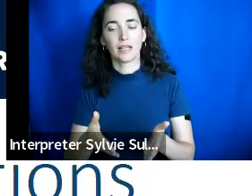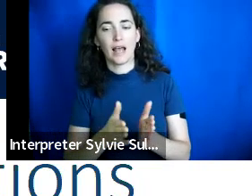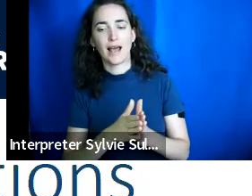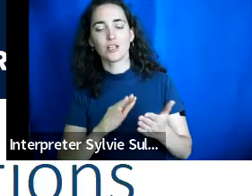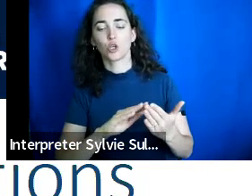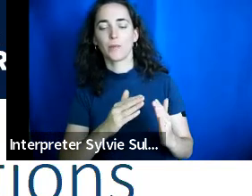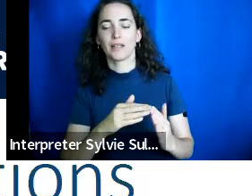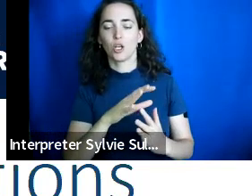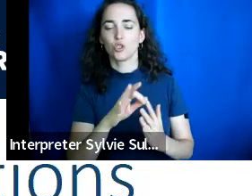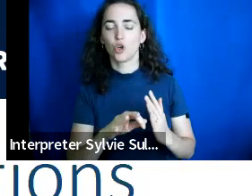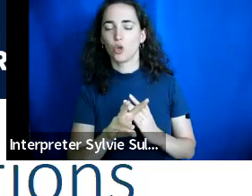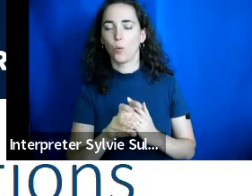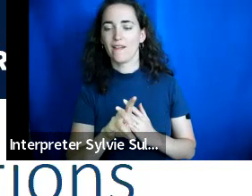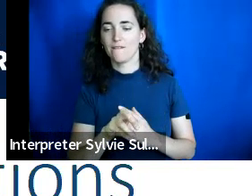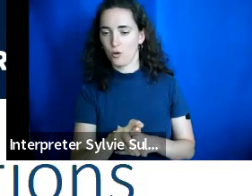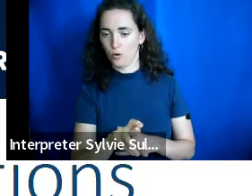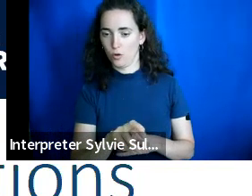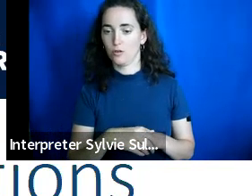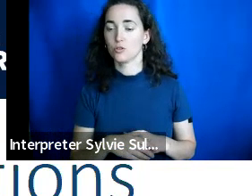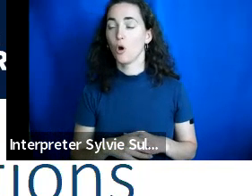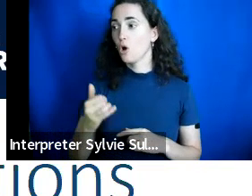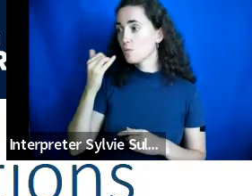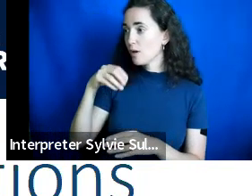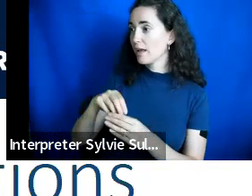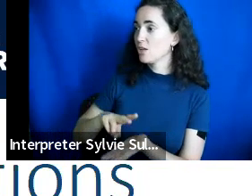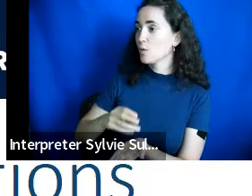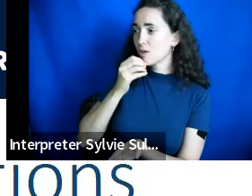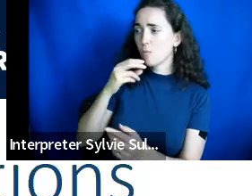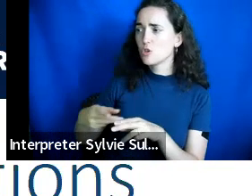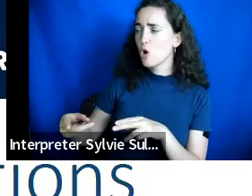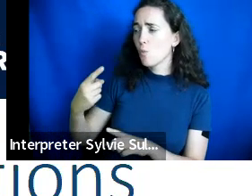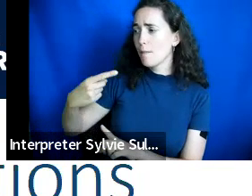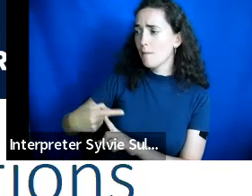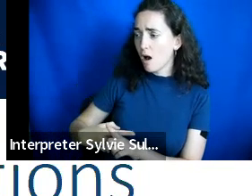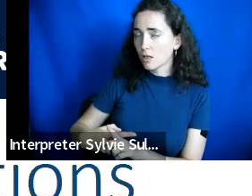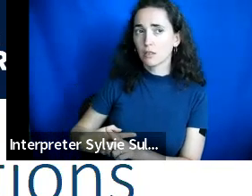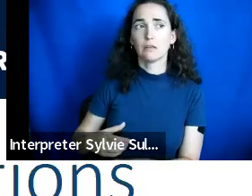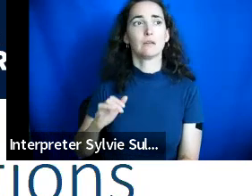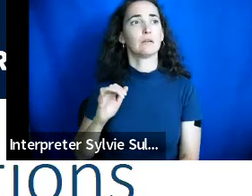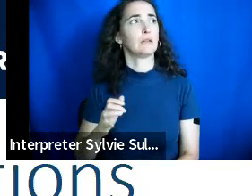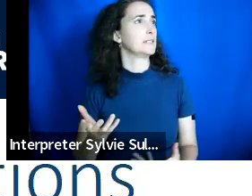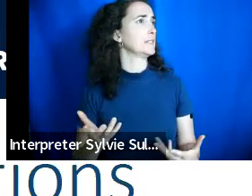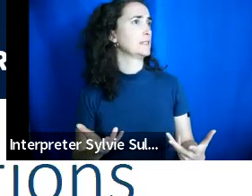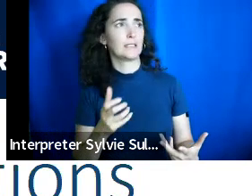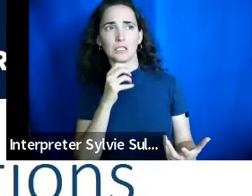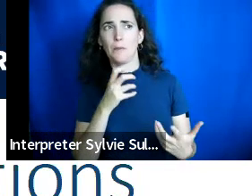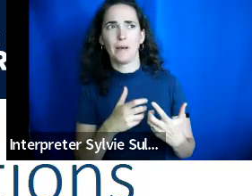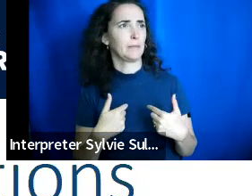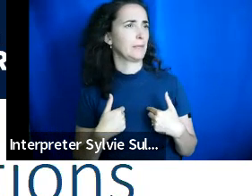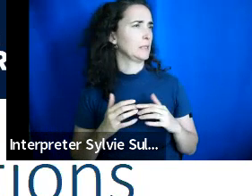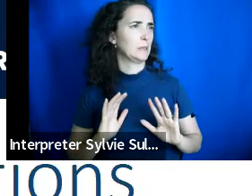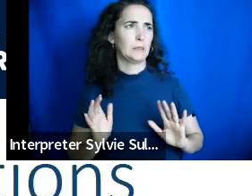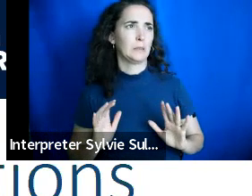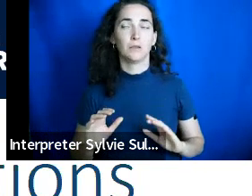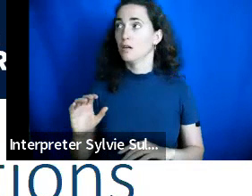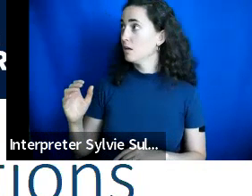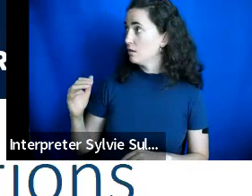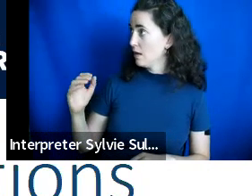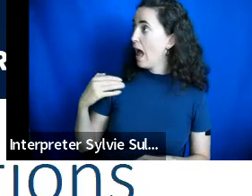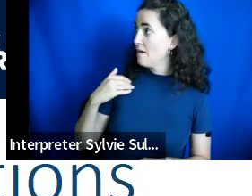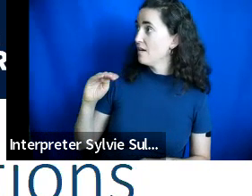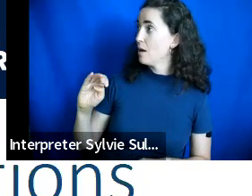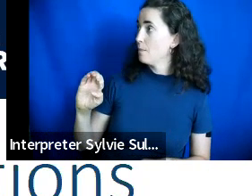Choices waiver. So if someone's only been in a nursing home for a month, and they realize this is not for me medicated that pay your source.